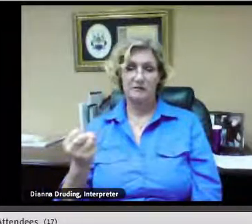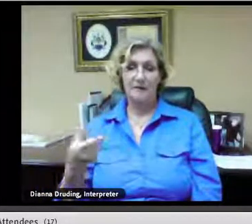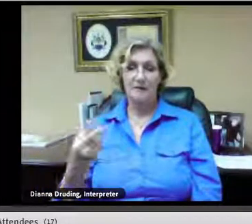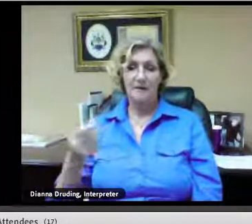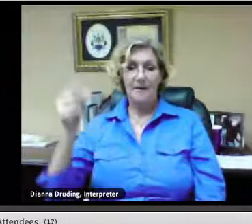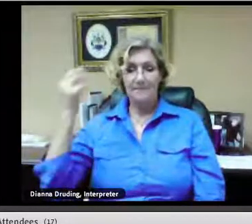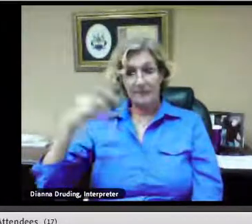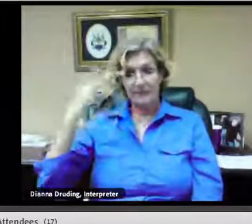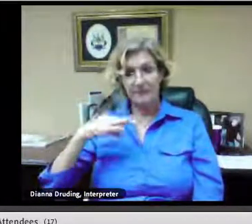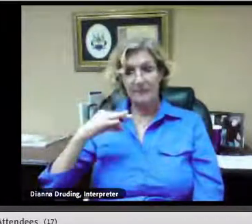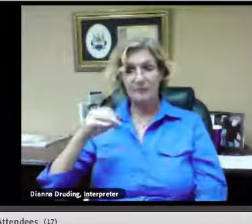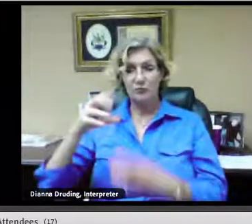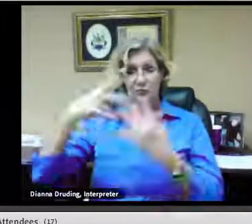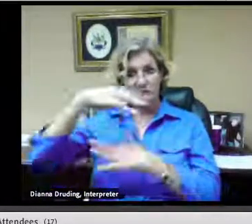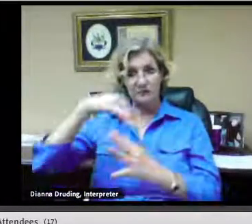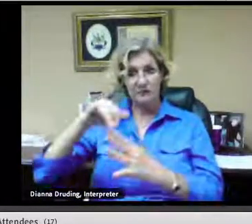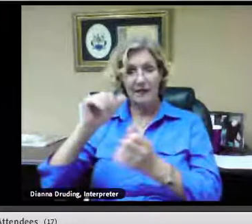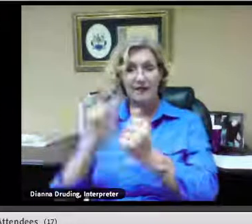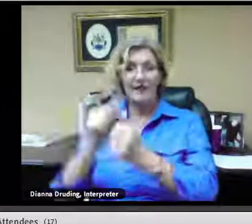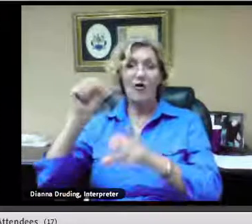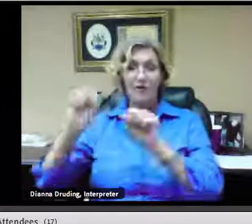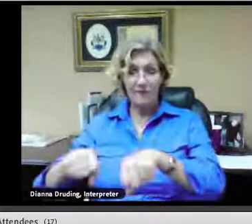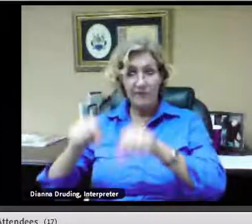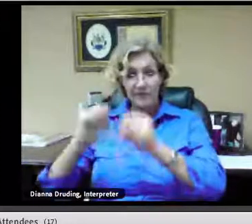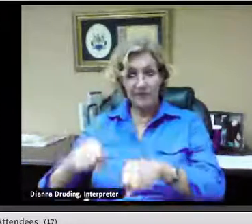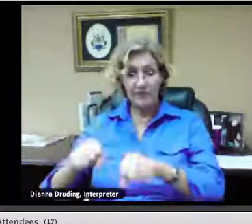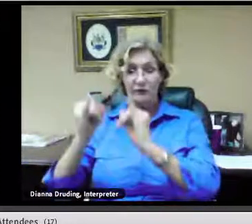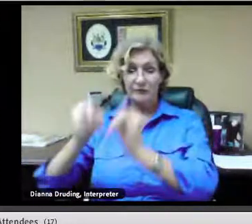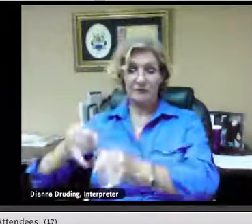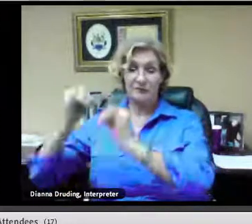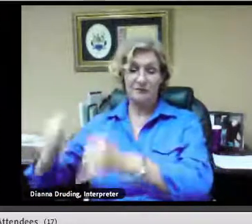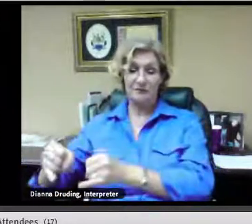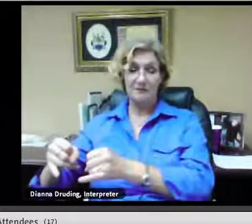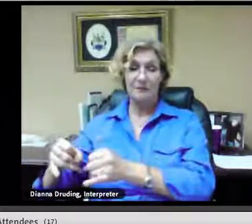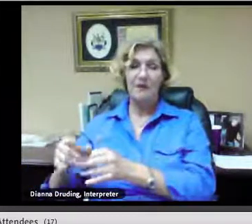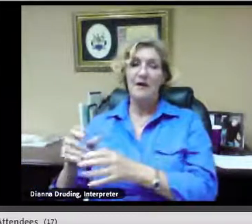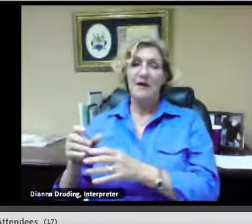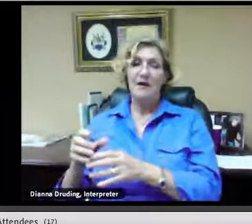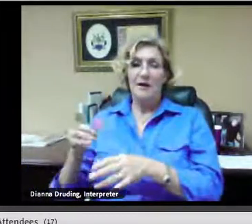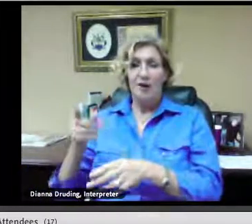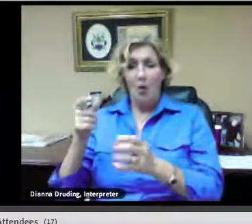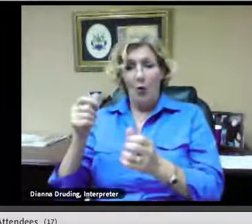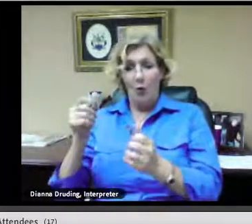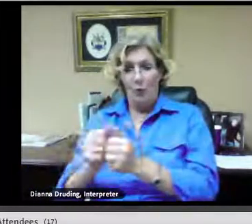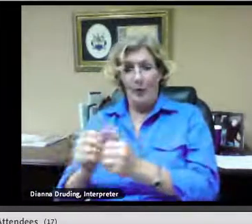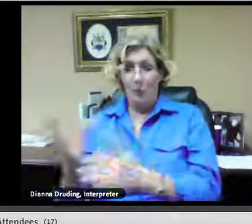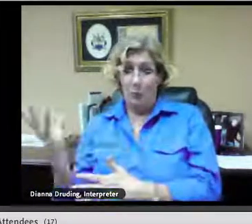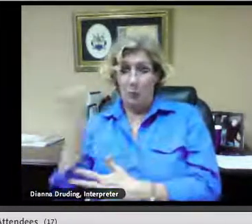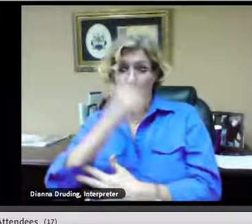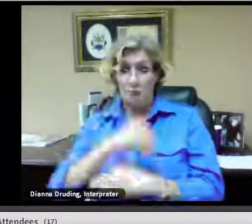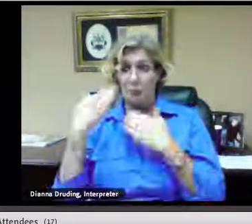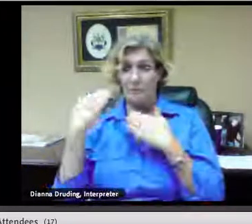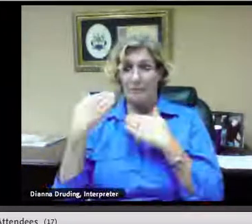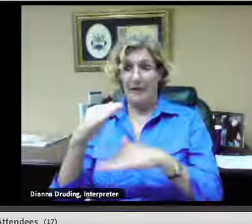this is an important word -- presumed level of ability. Ableism operates on an individual,